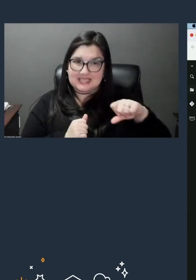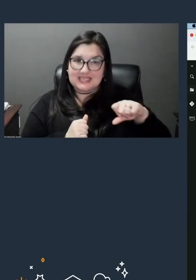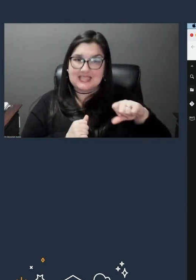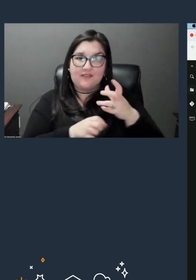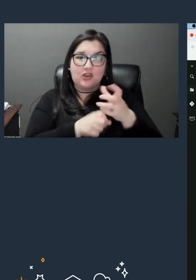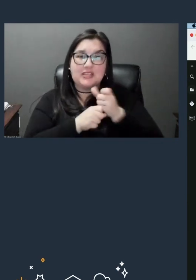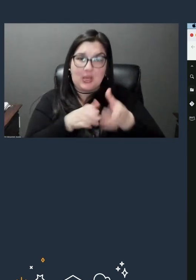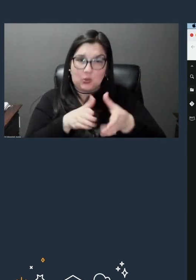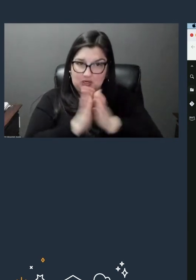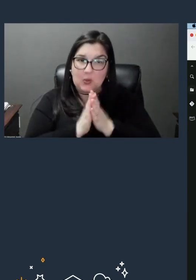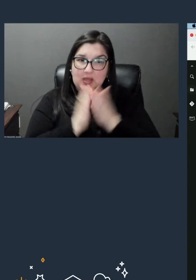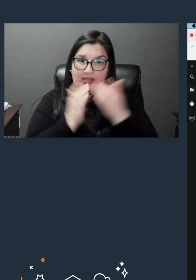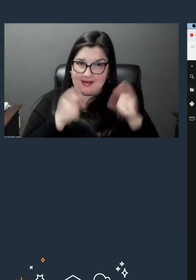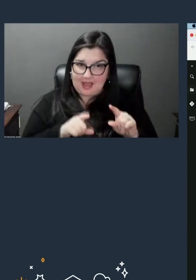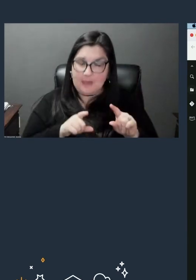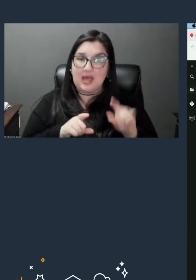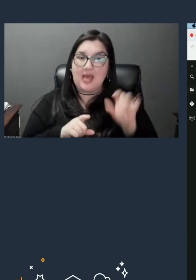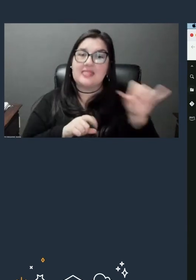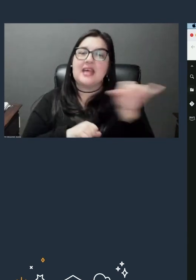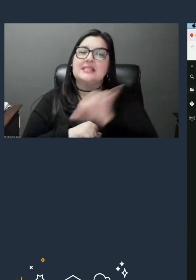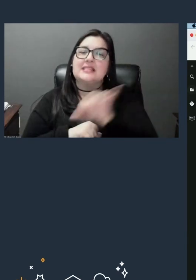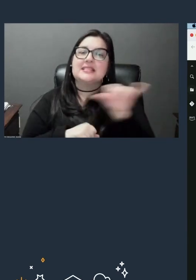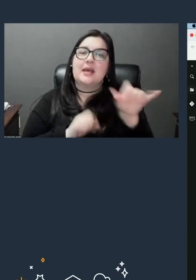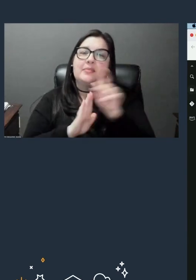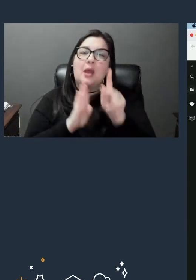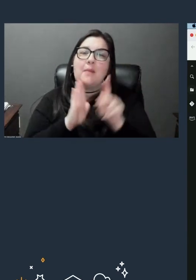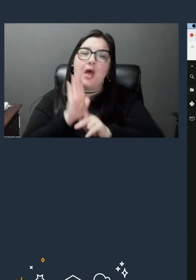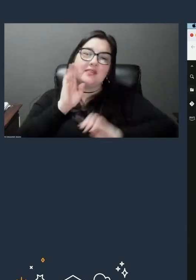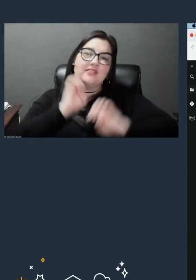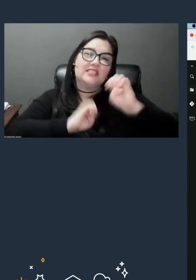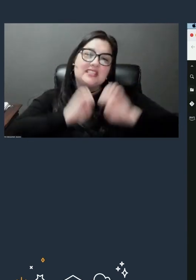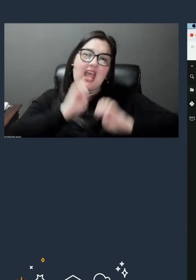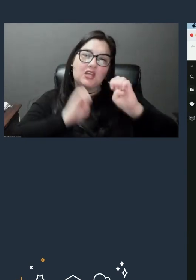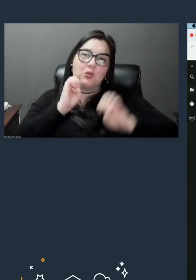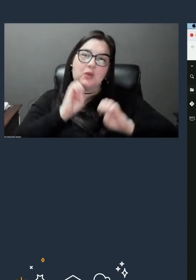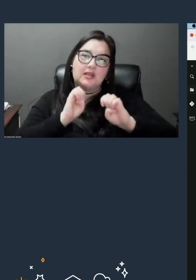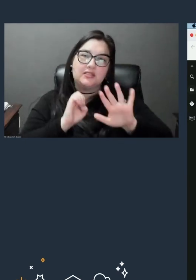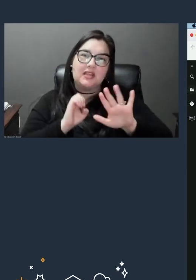And this is similar to the policy evaluation in any Amazon IAM, right?